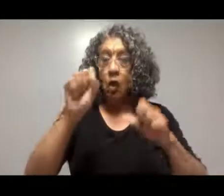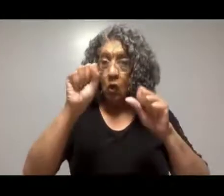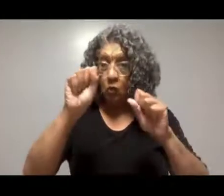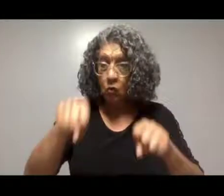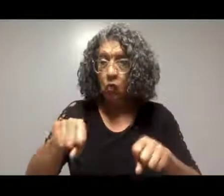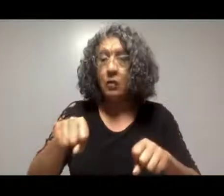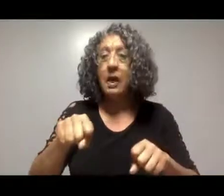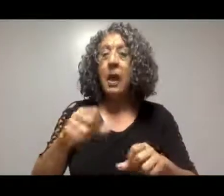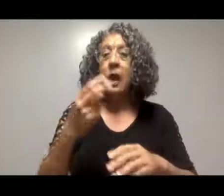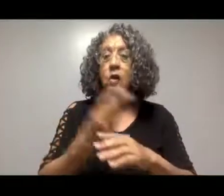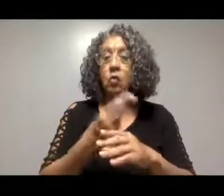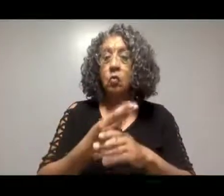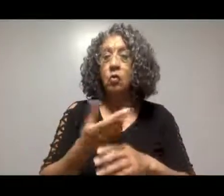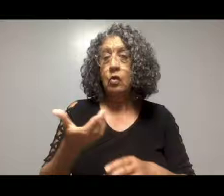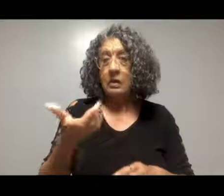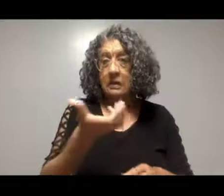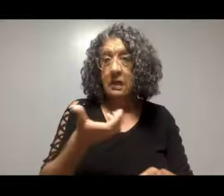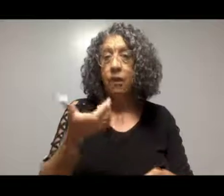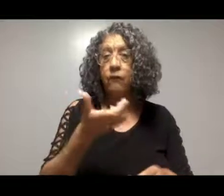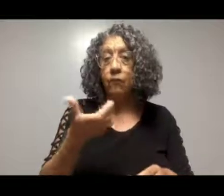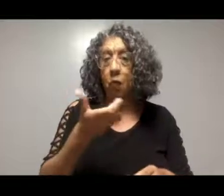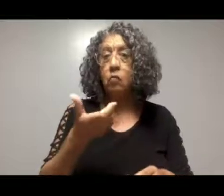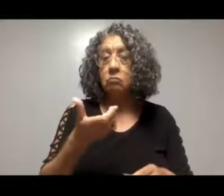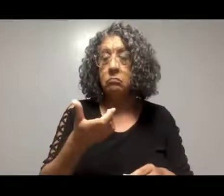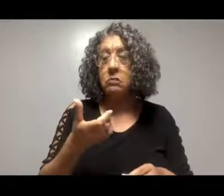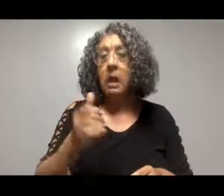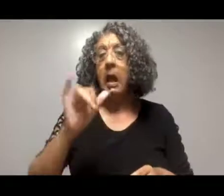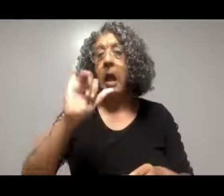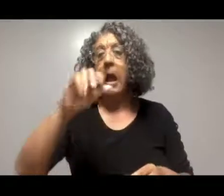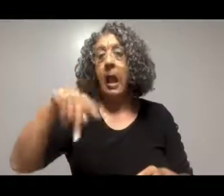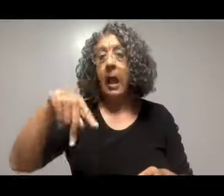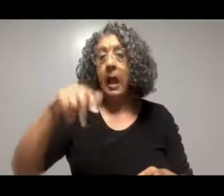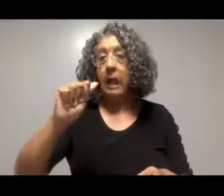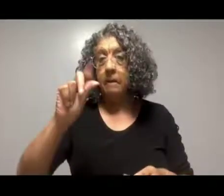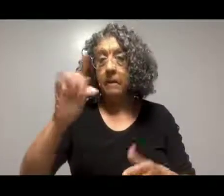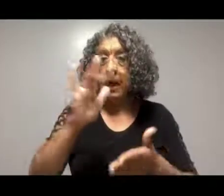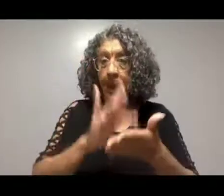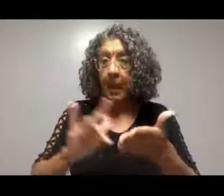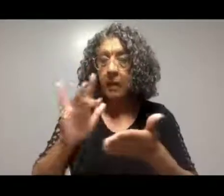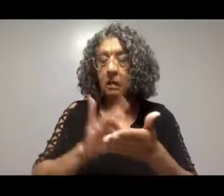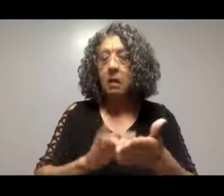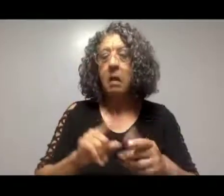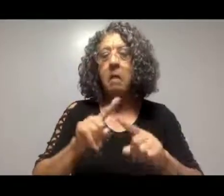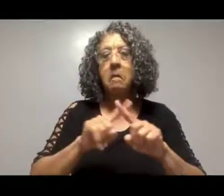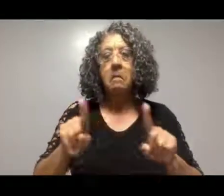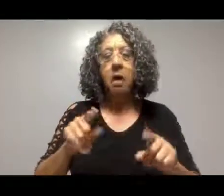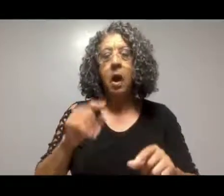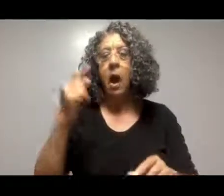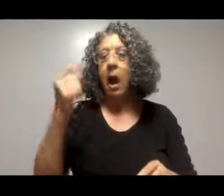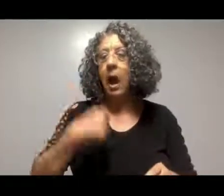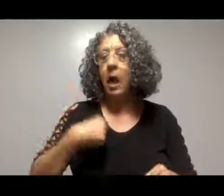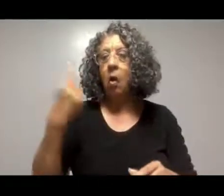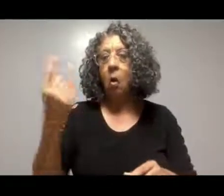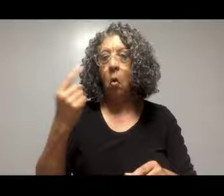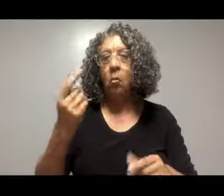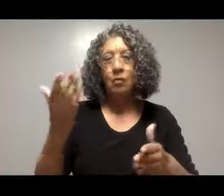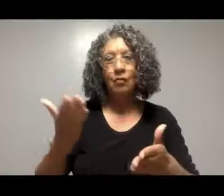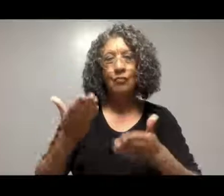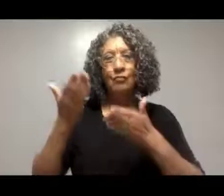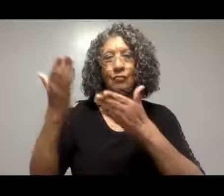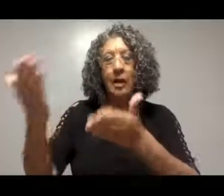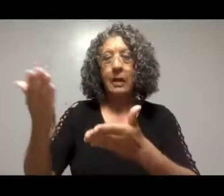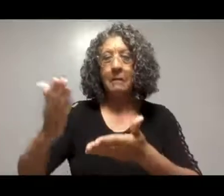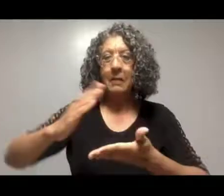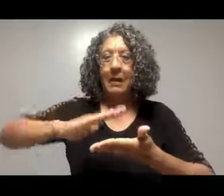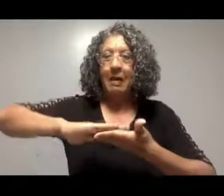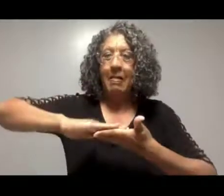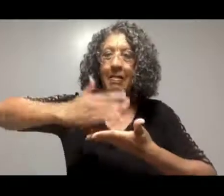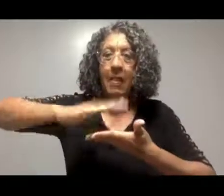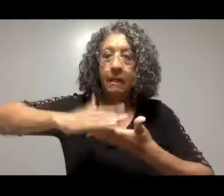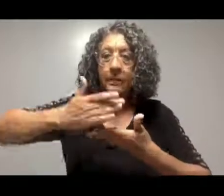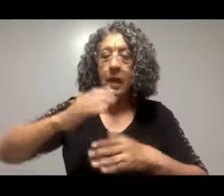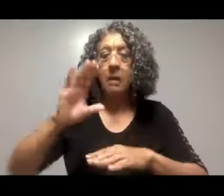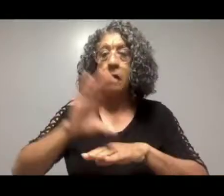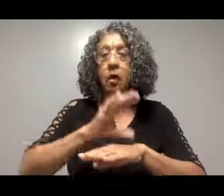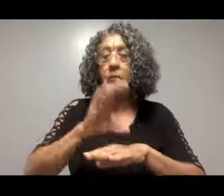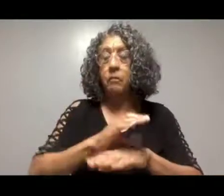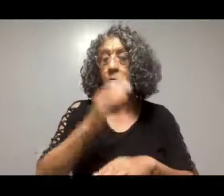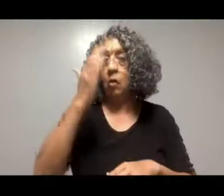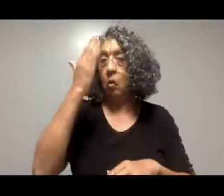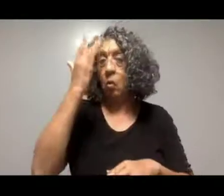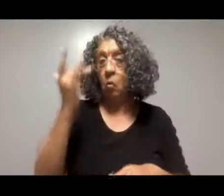You can use your cell phone or iPad but I always recommend a laptop or computer.